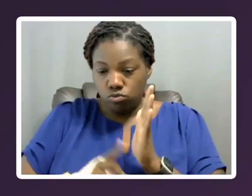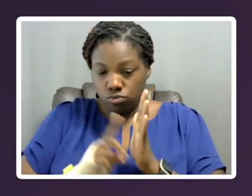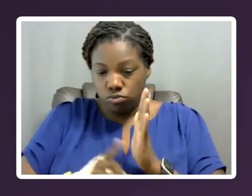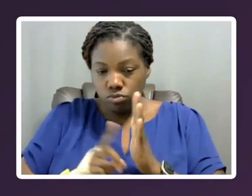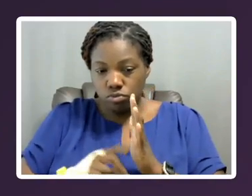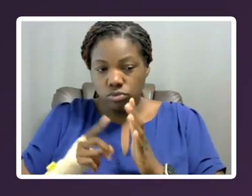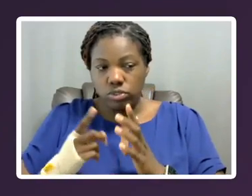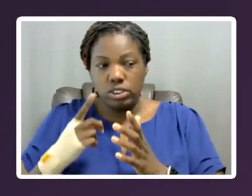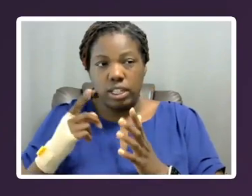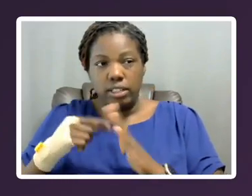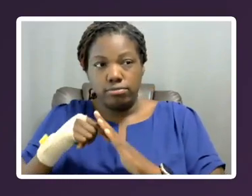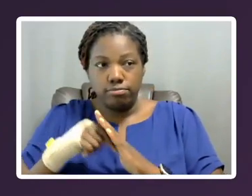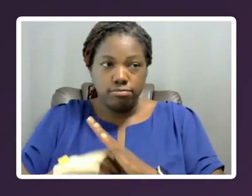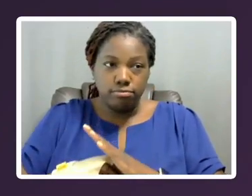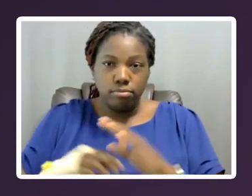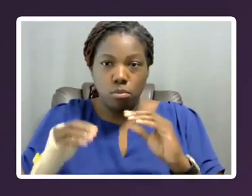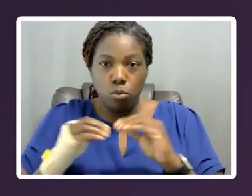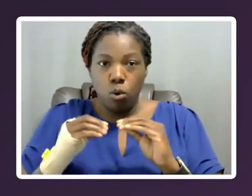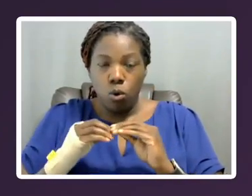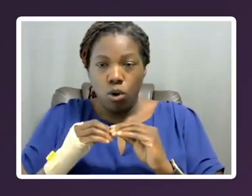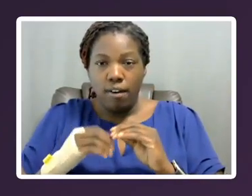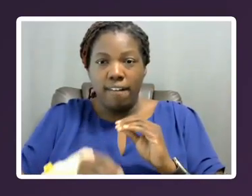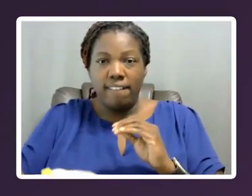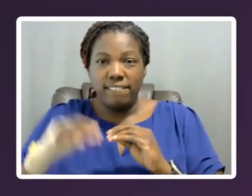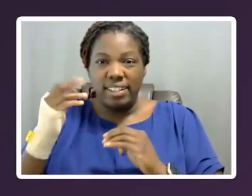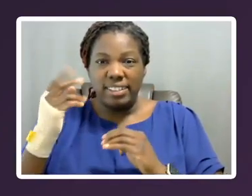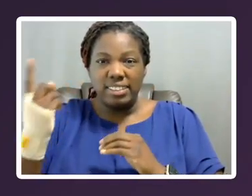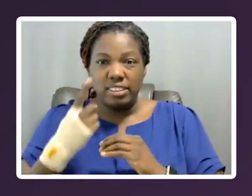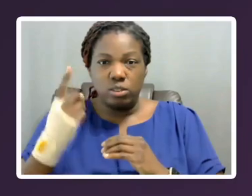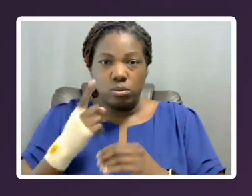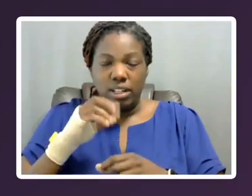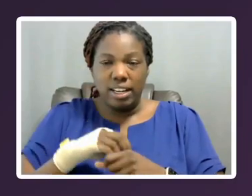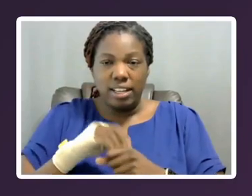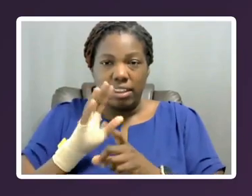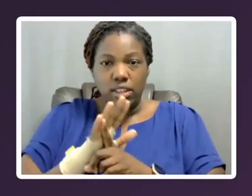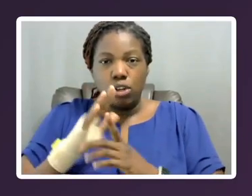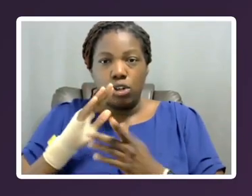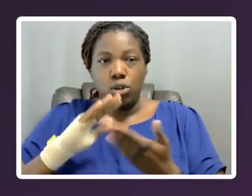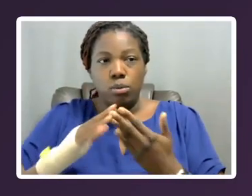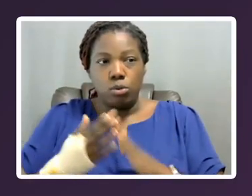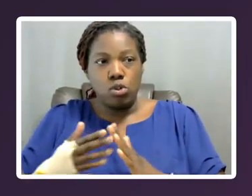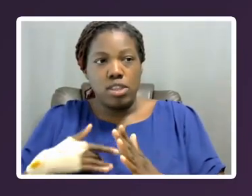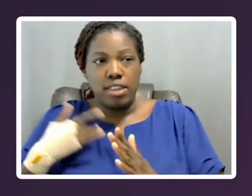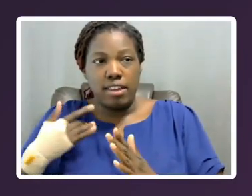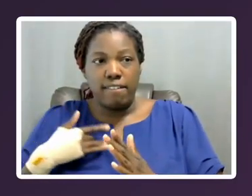and finding somewhere in their local community that they felt were an authority on the topic to